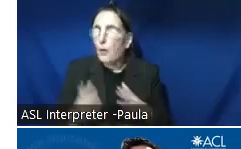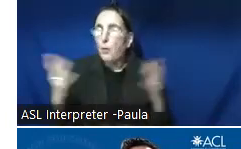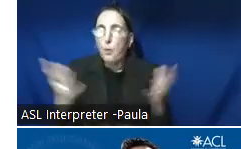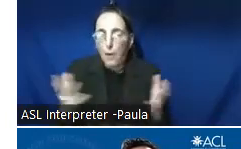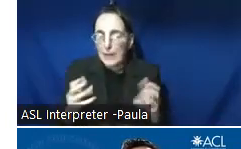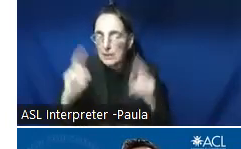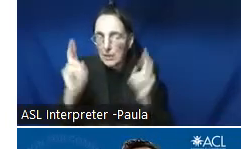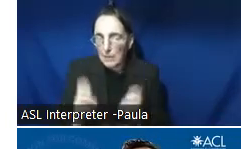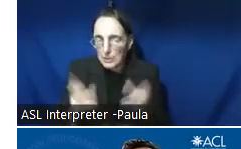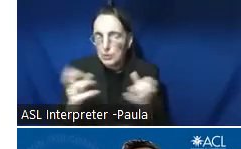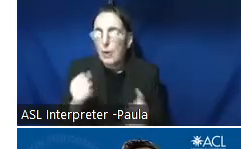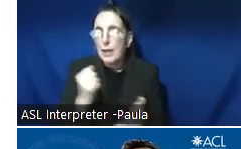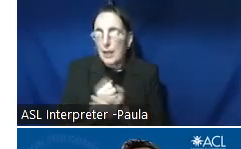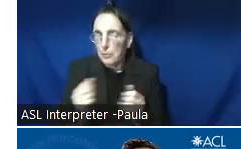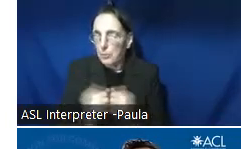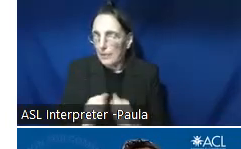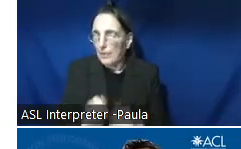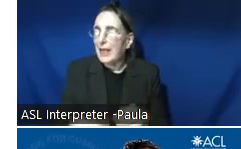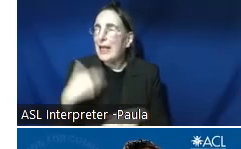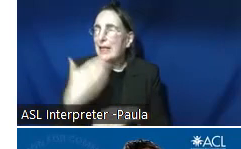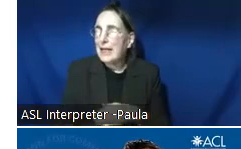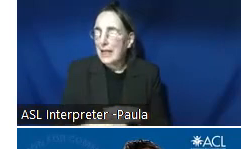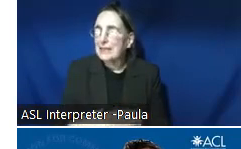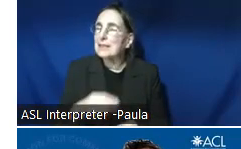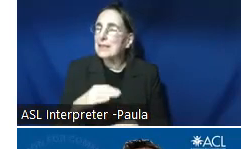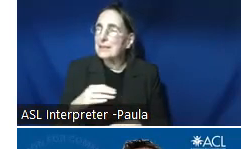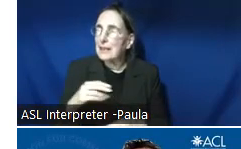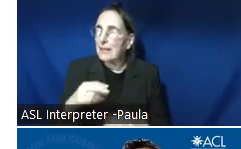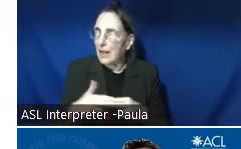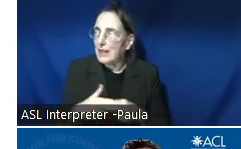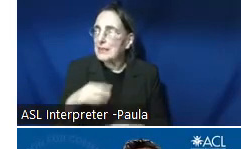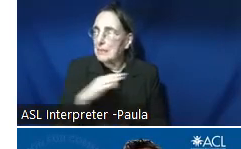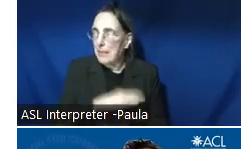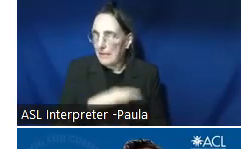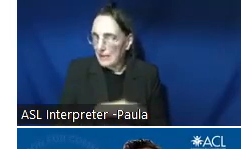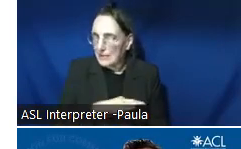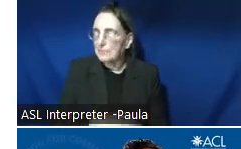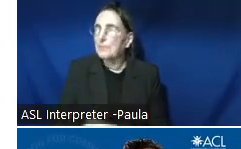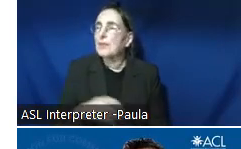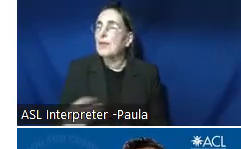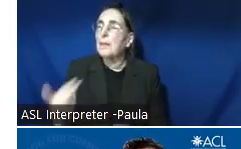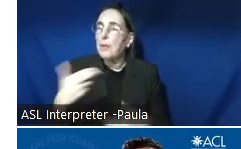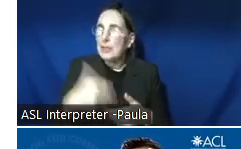Next slide, which is the benefits. Participating state Medicaid